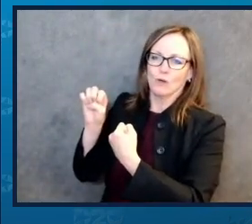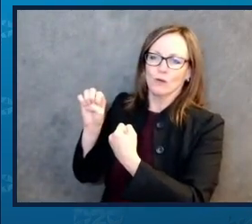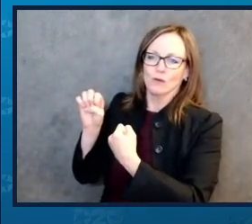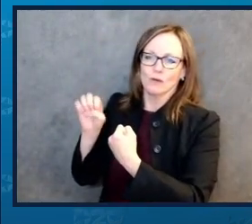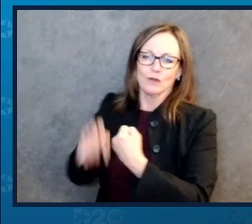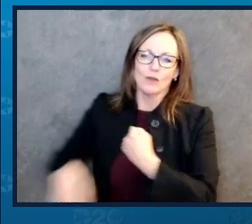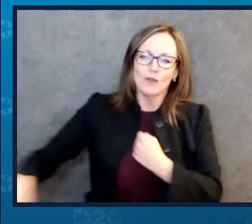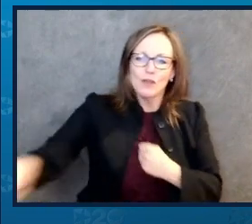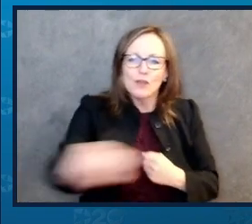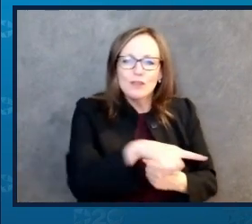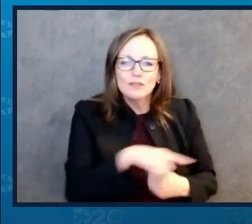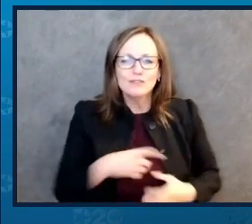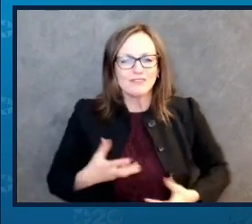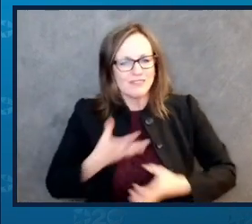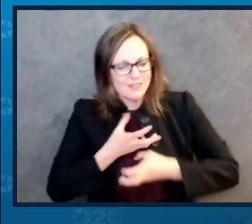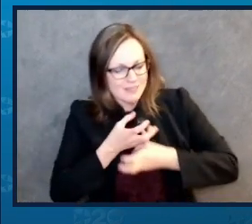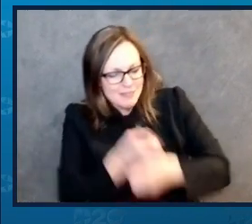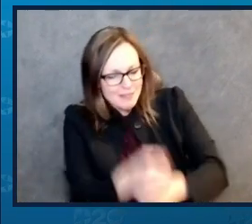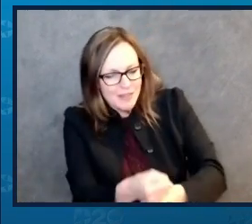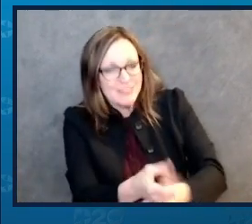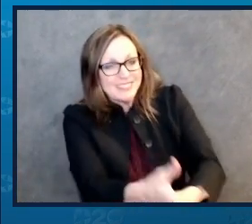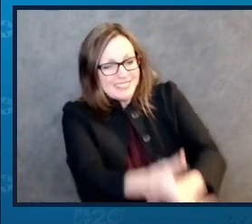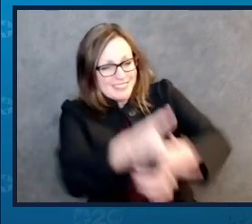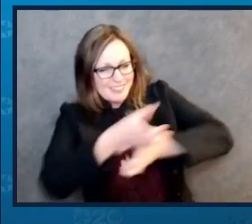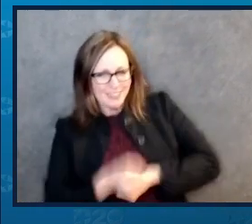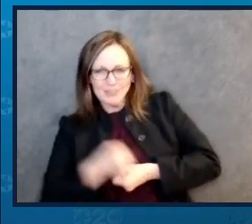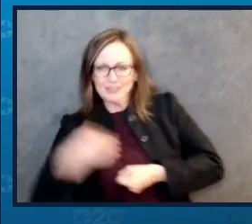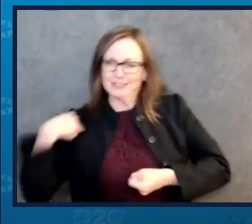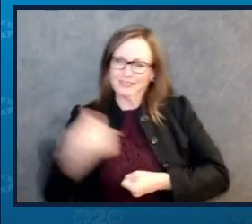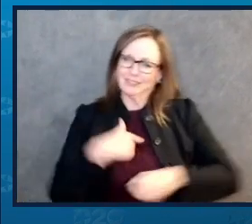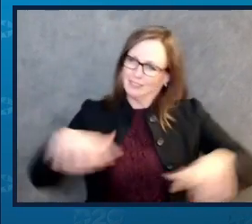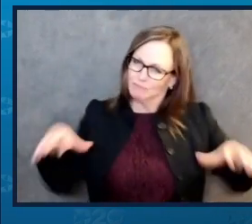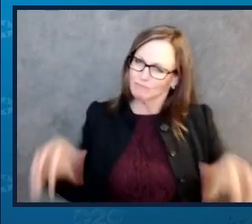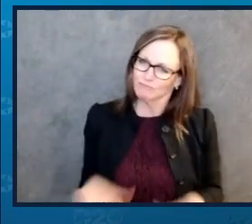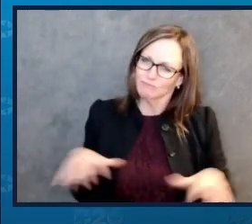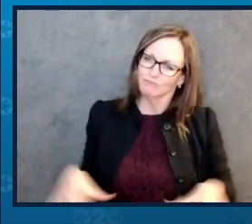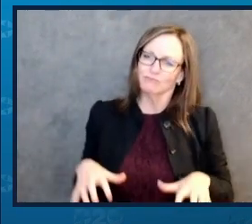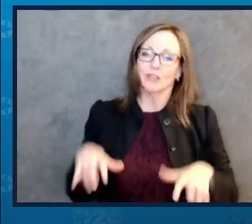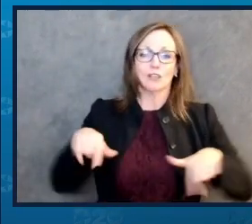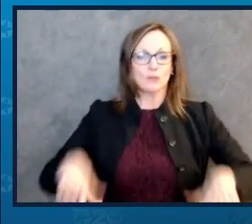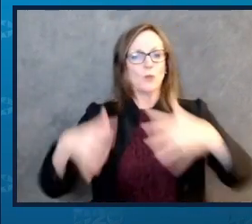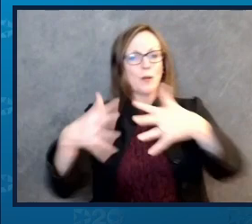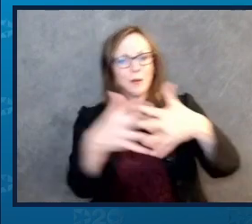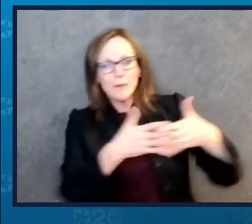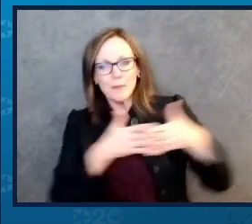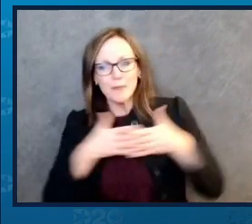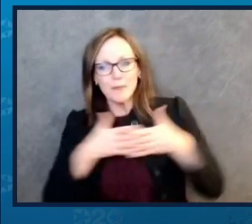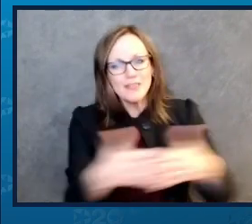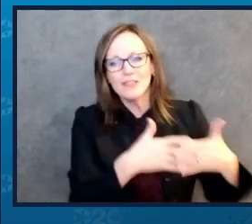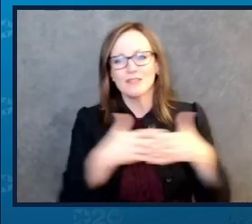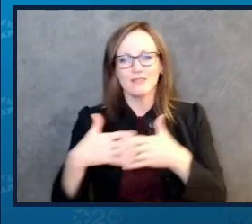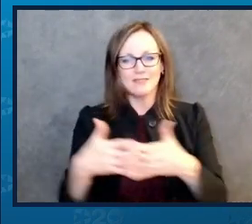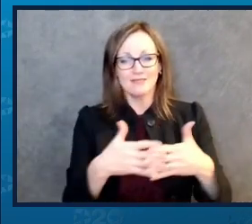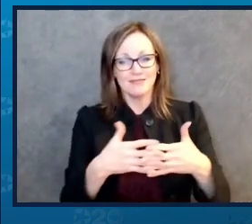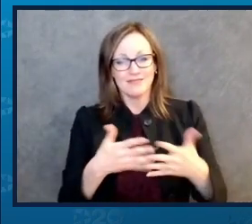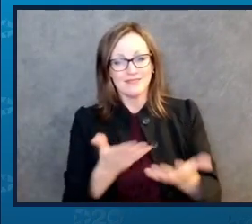OURSELVES AND A COMMITMENT TO